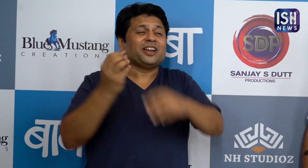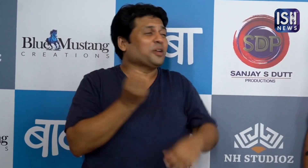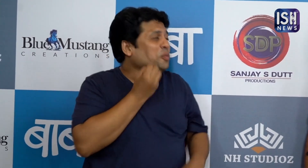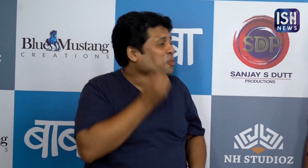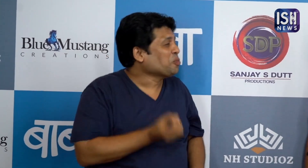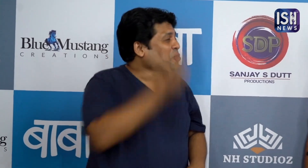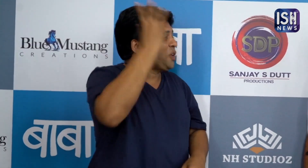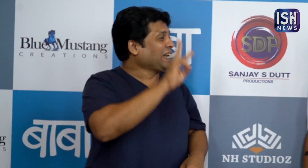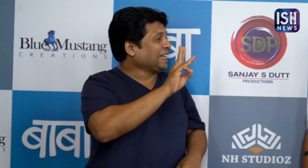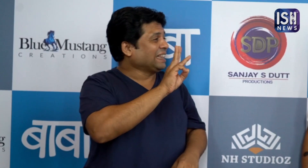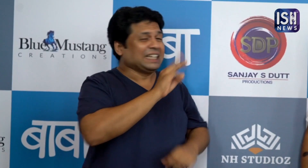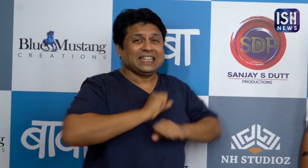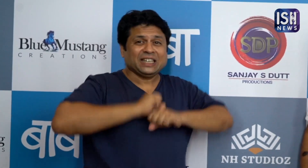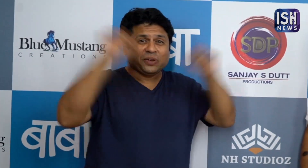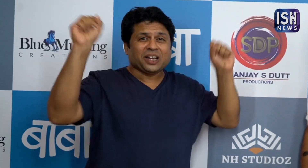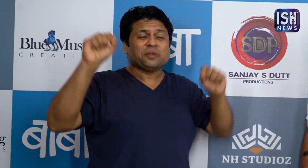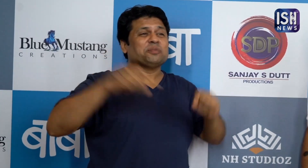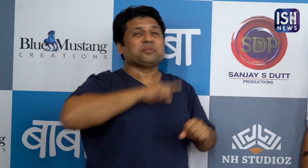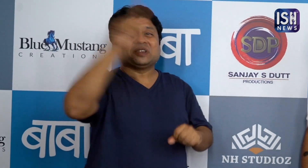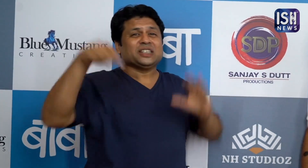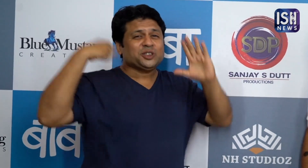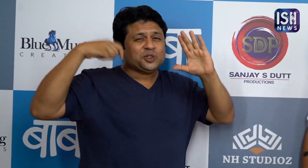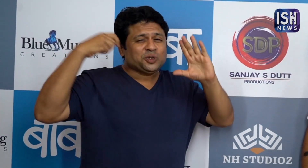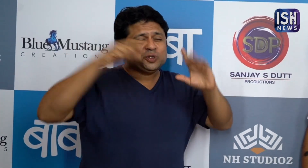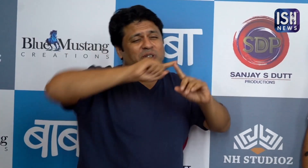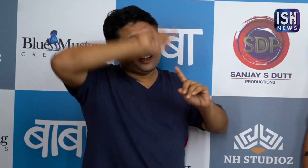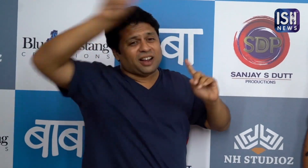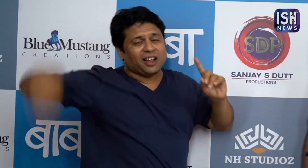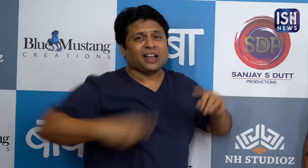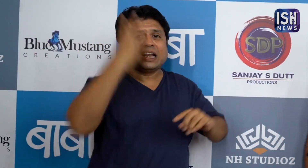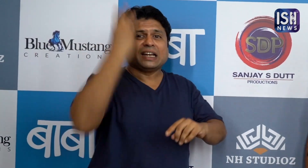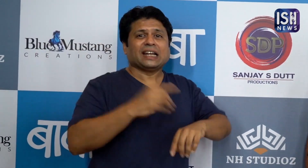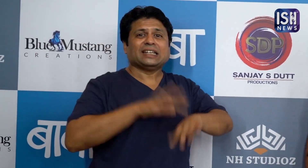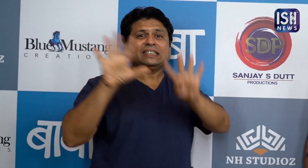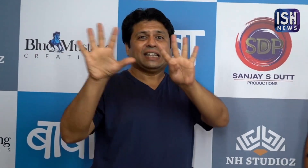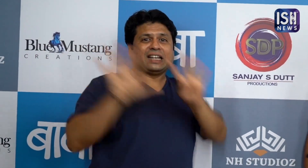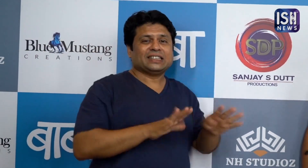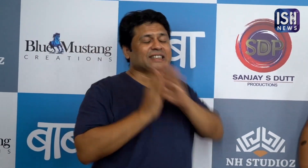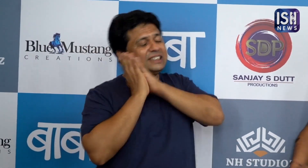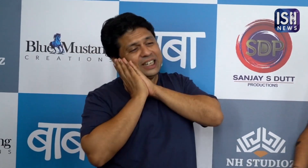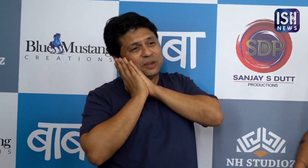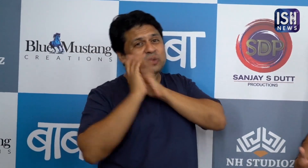We would wake up at 3:00 am to shoot and sleep at 9:00 pm.